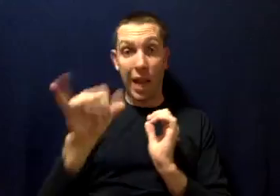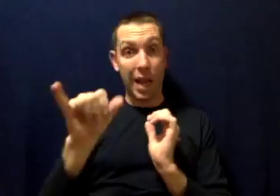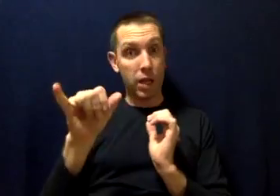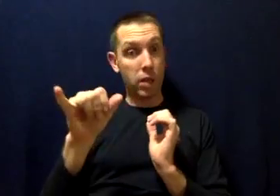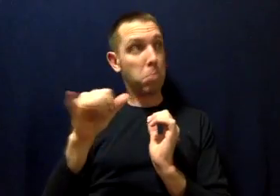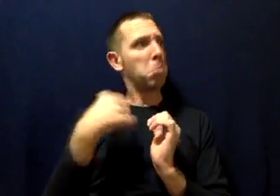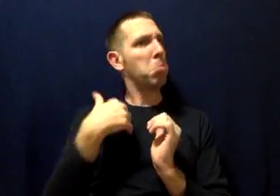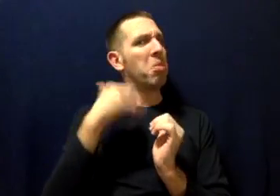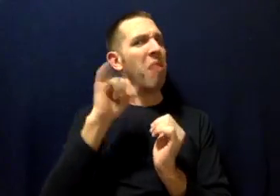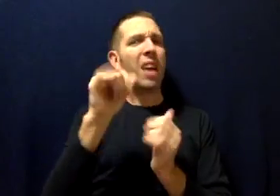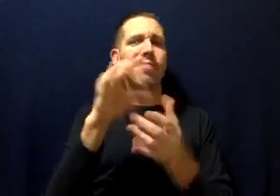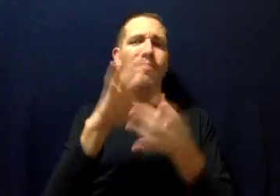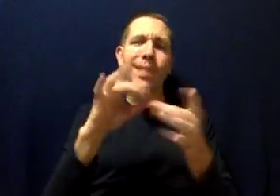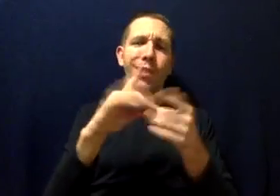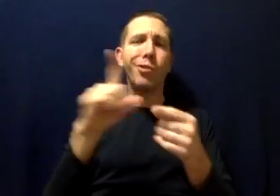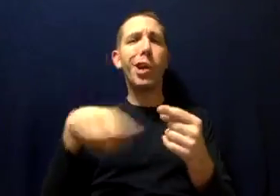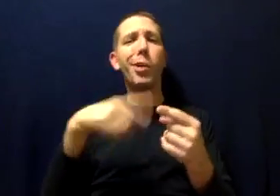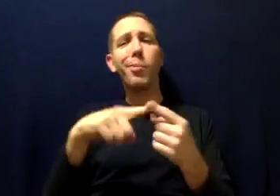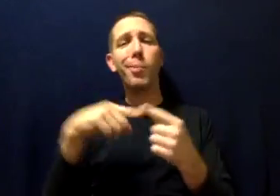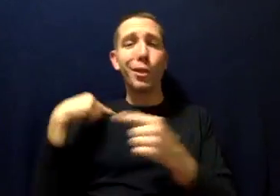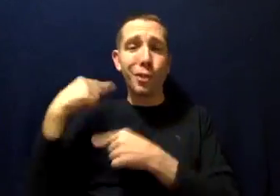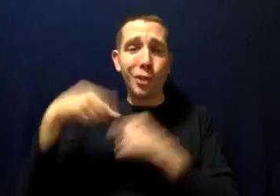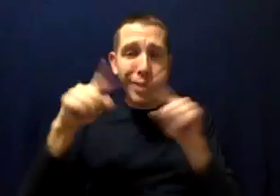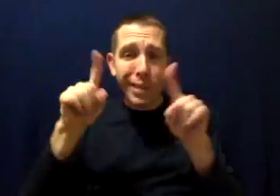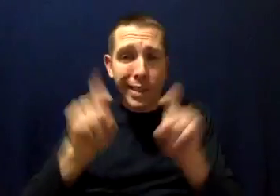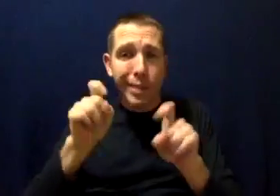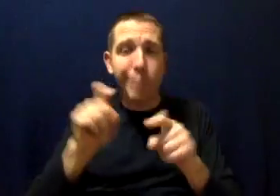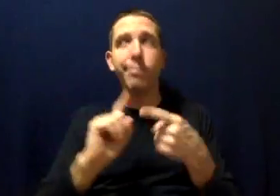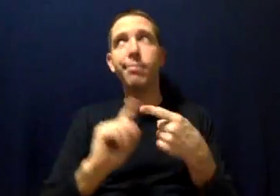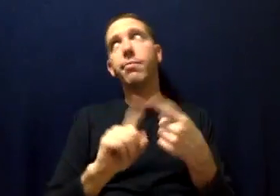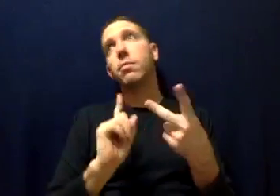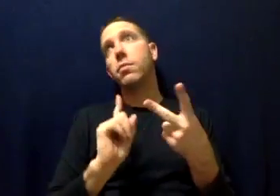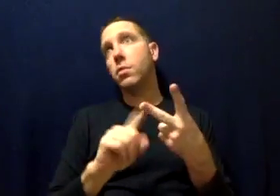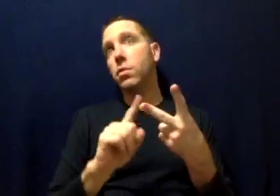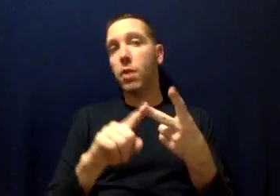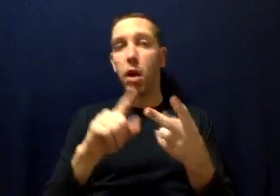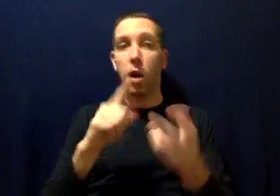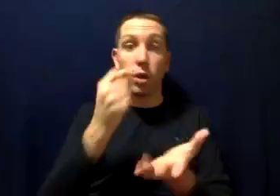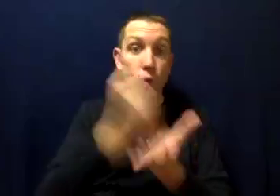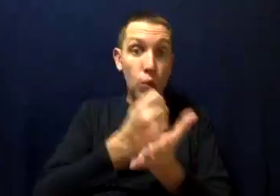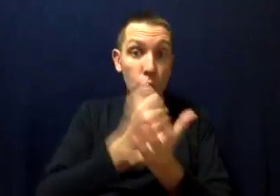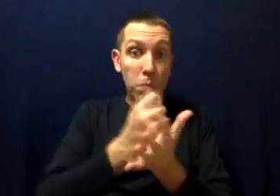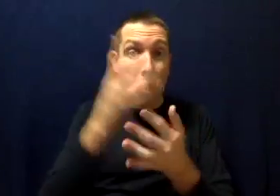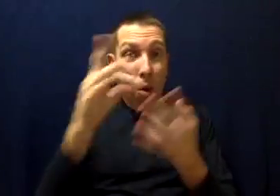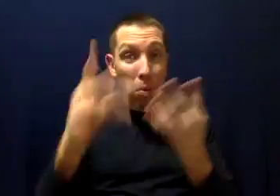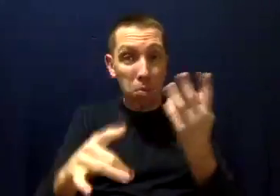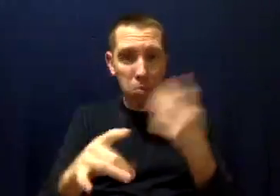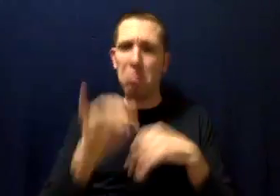The researchers talked about genetic testing, treatment options -